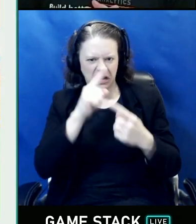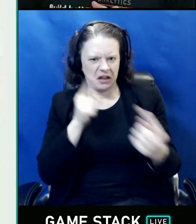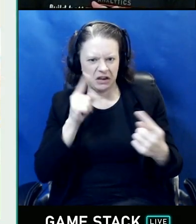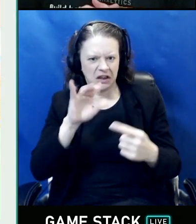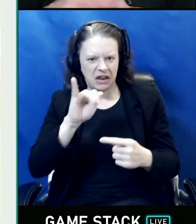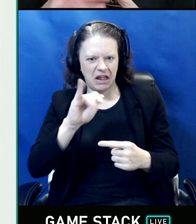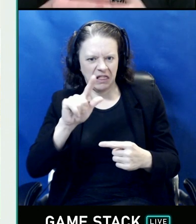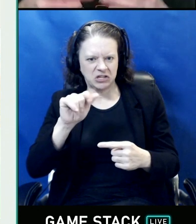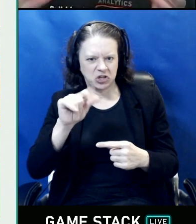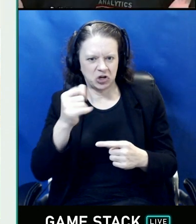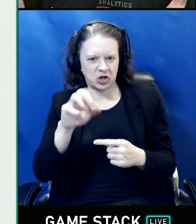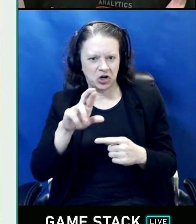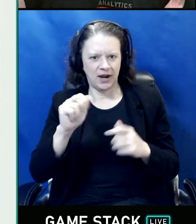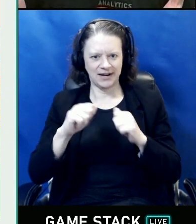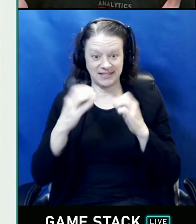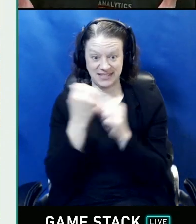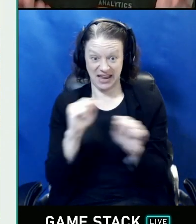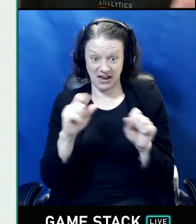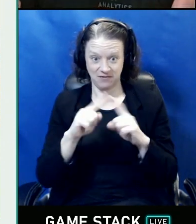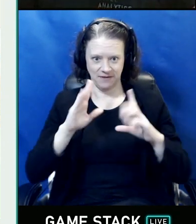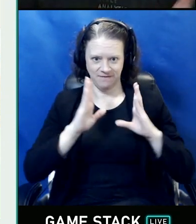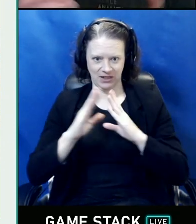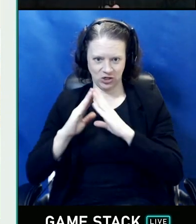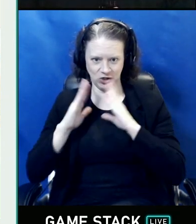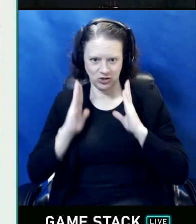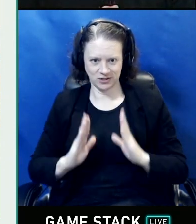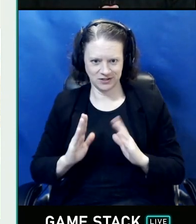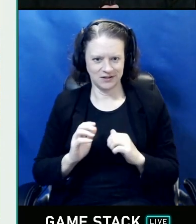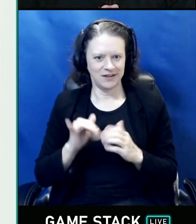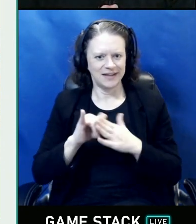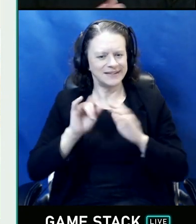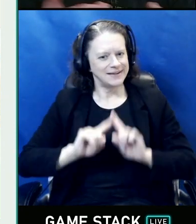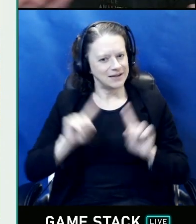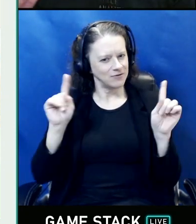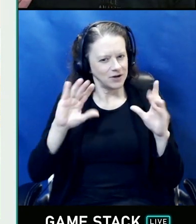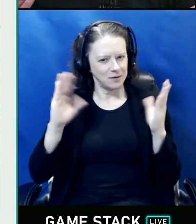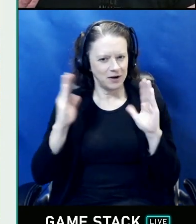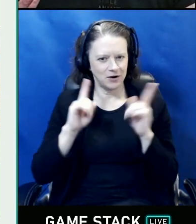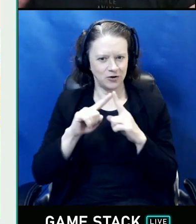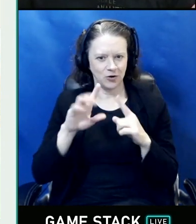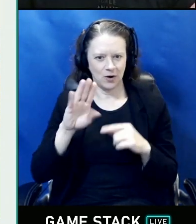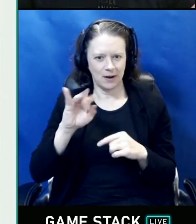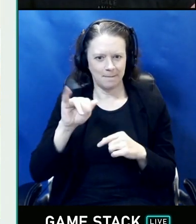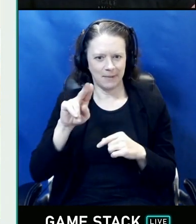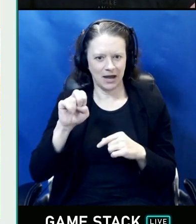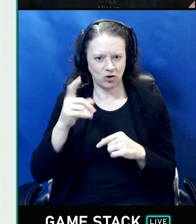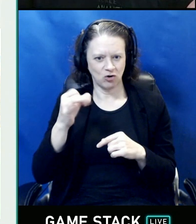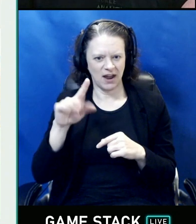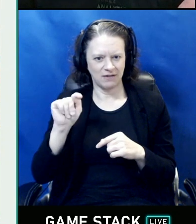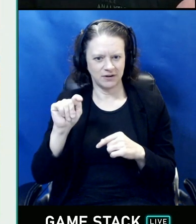So it's quite different from Minecraft. Why would we do a new Minecraft game?